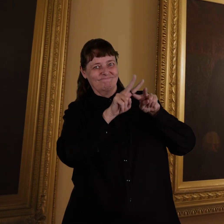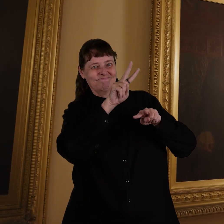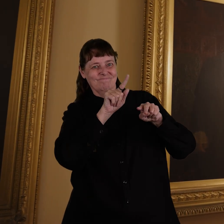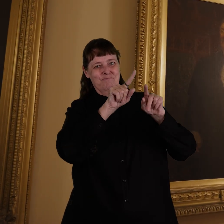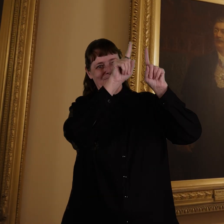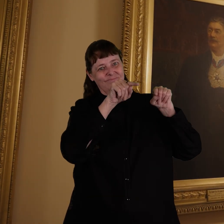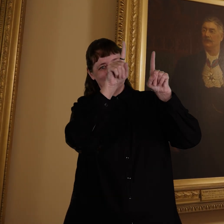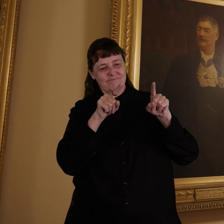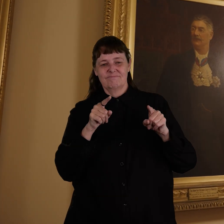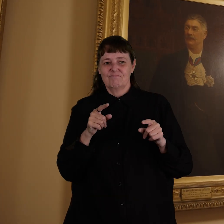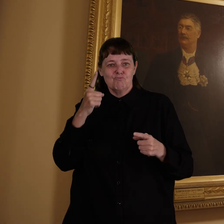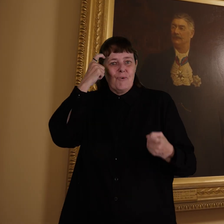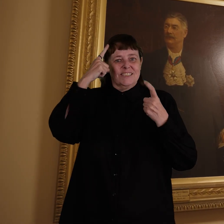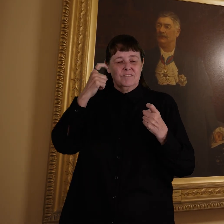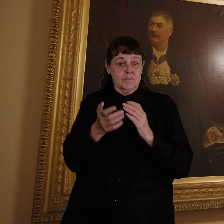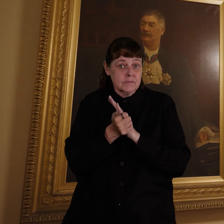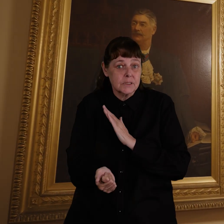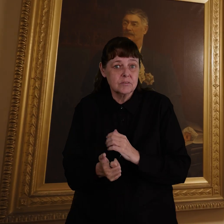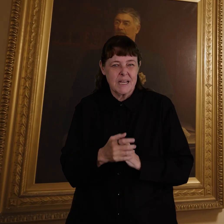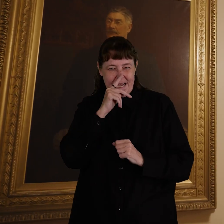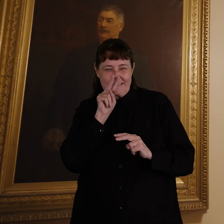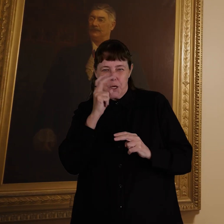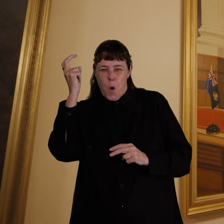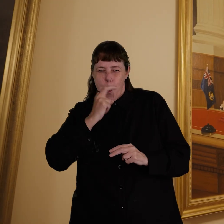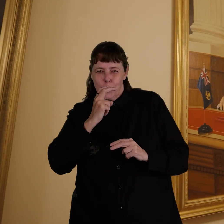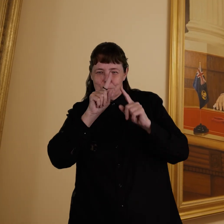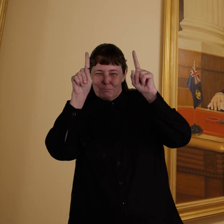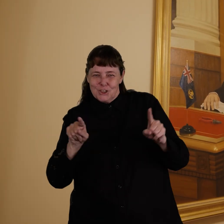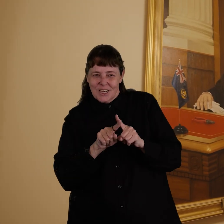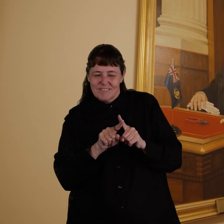because you can see in the older ones you've got more full body shots compared to some of